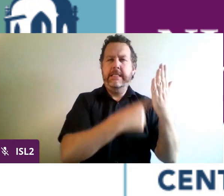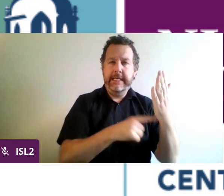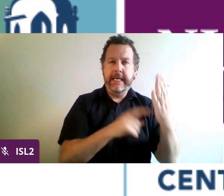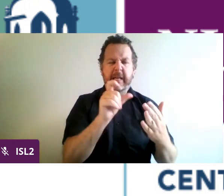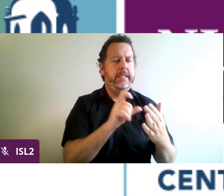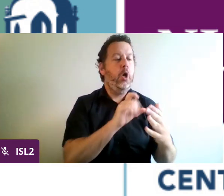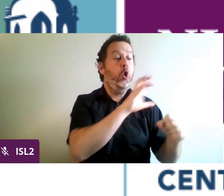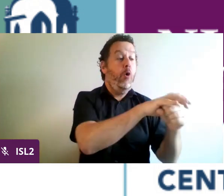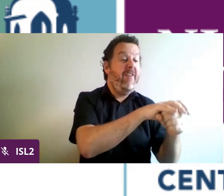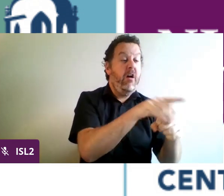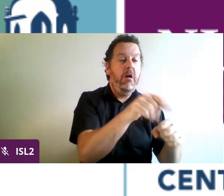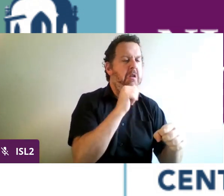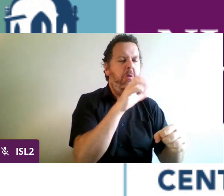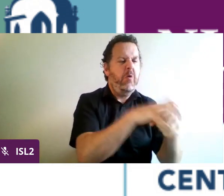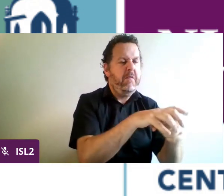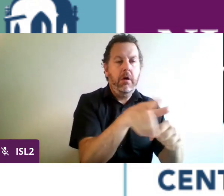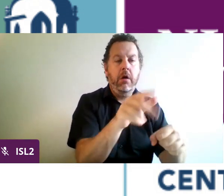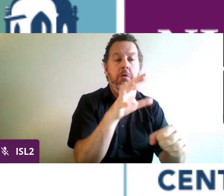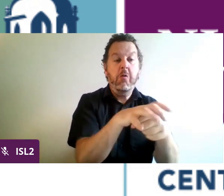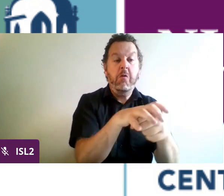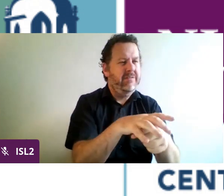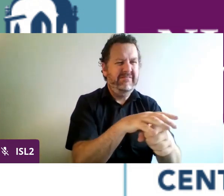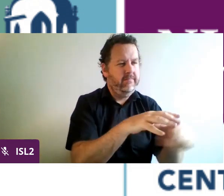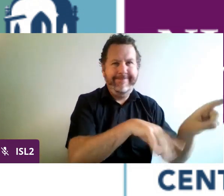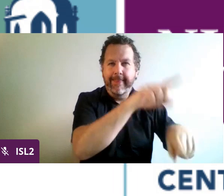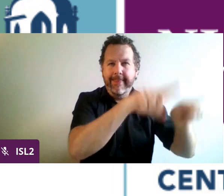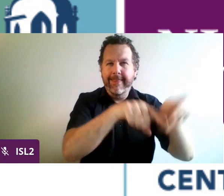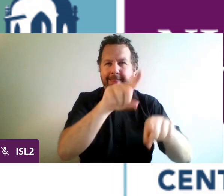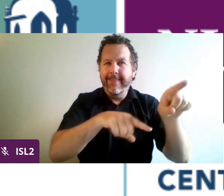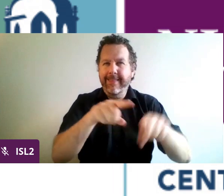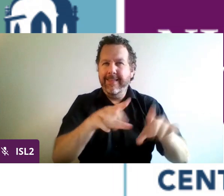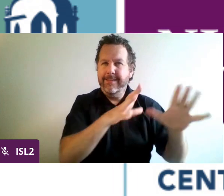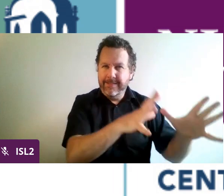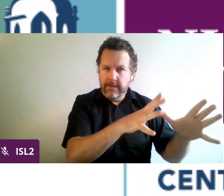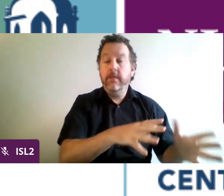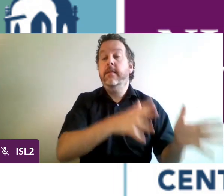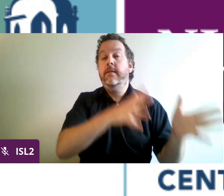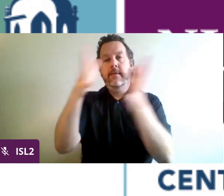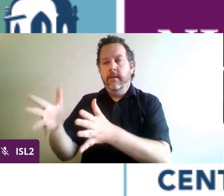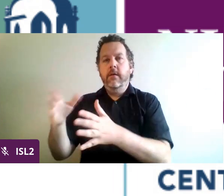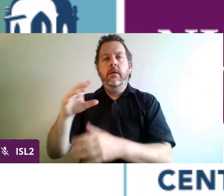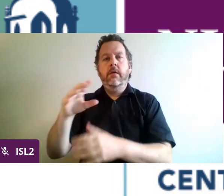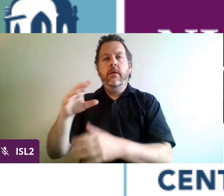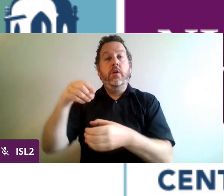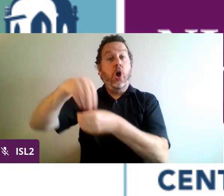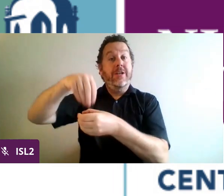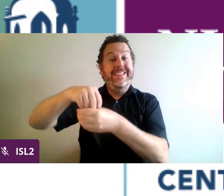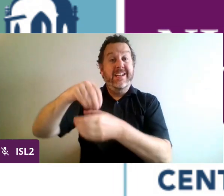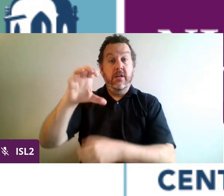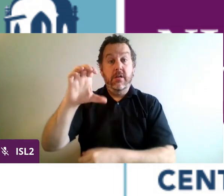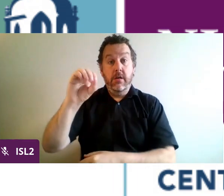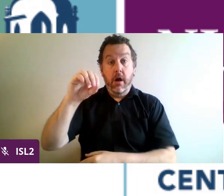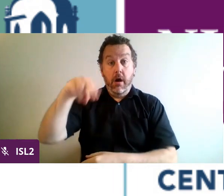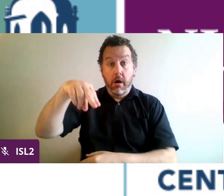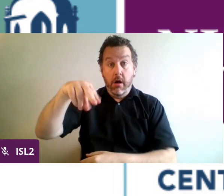On the other side we have the content industry, they are very rarely innovators in the accessibility space.